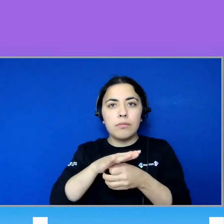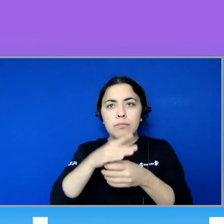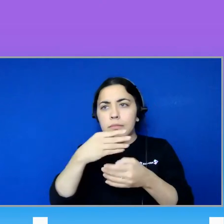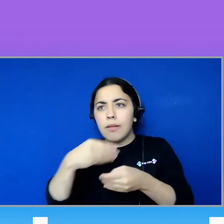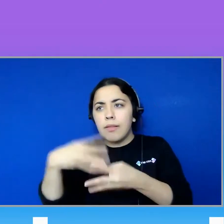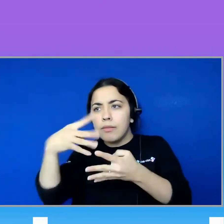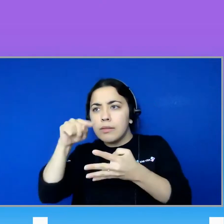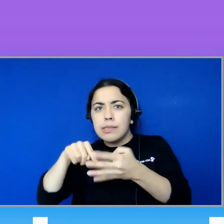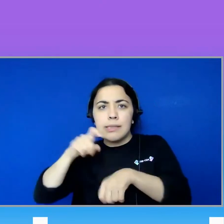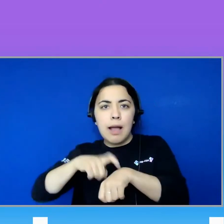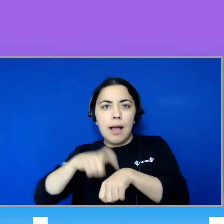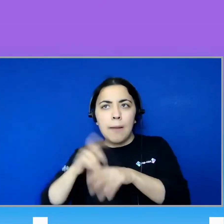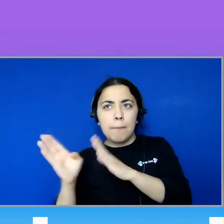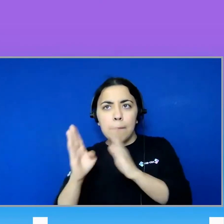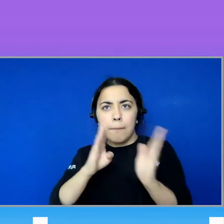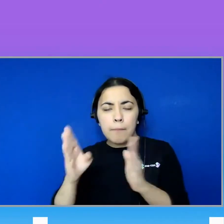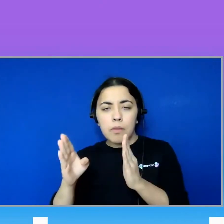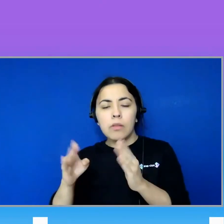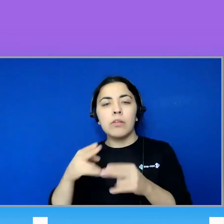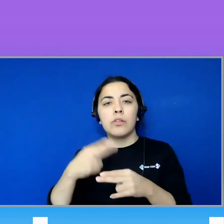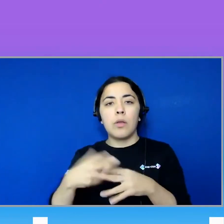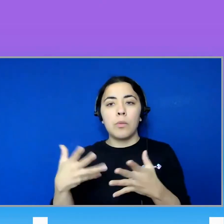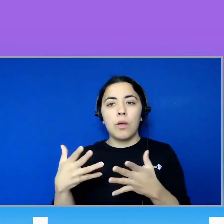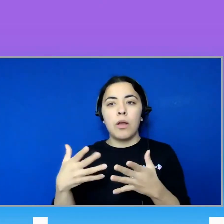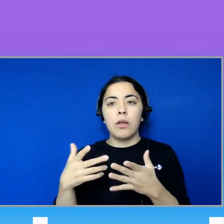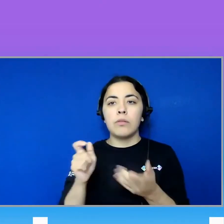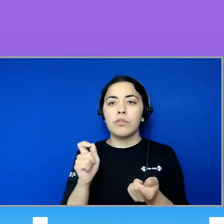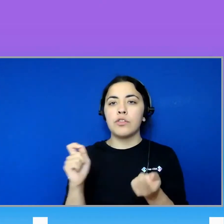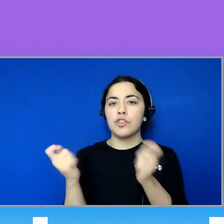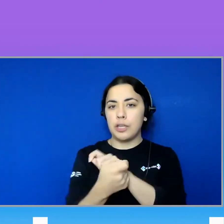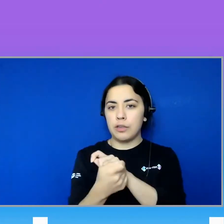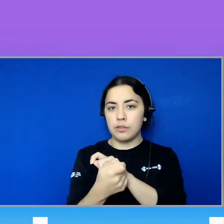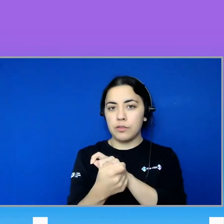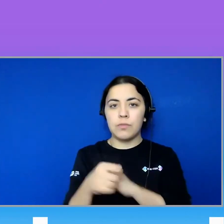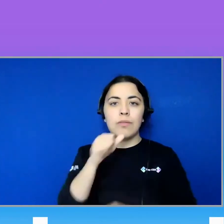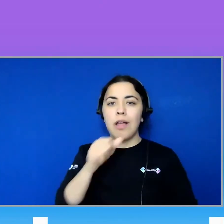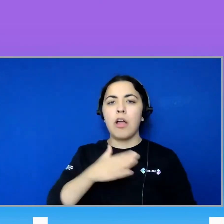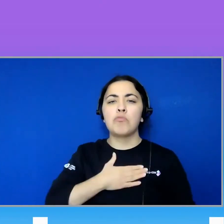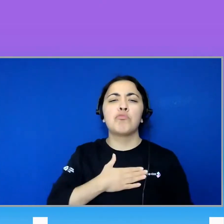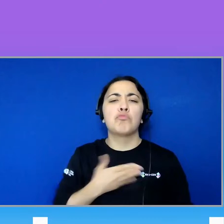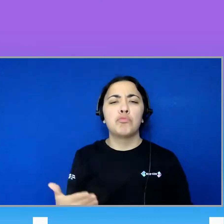called change, not Charity. The